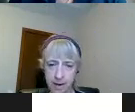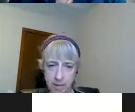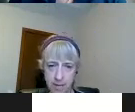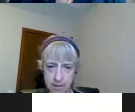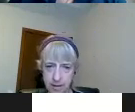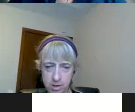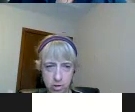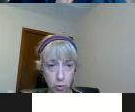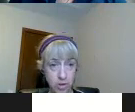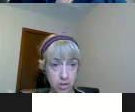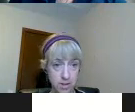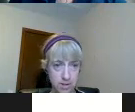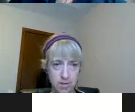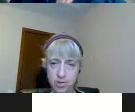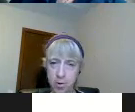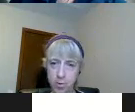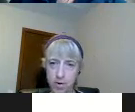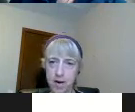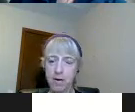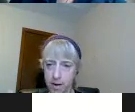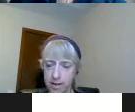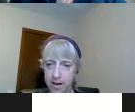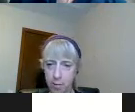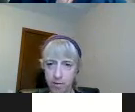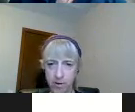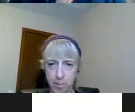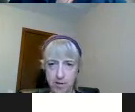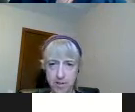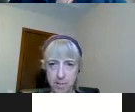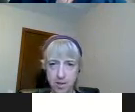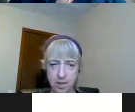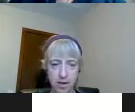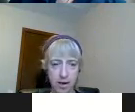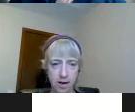And I'm not seeing additional questions, so I want to thank everyone for your participation.